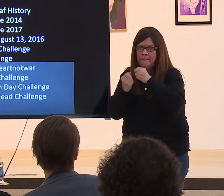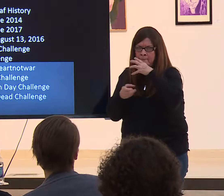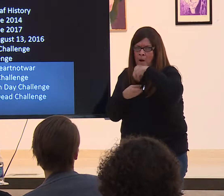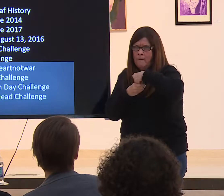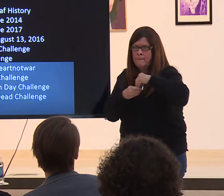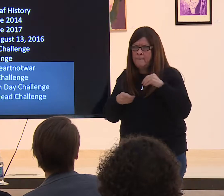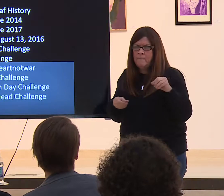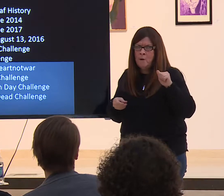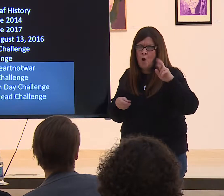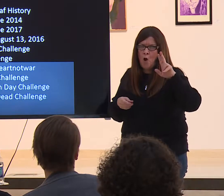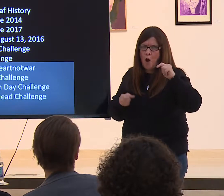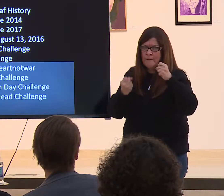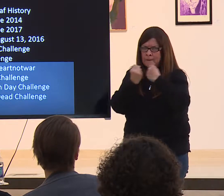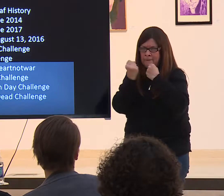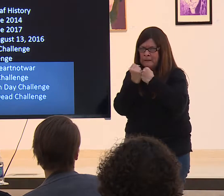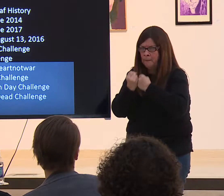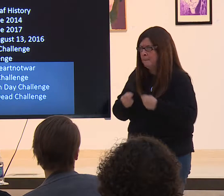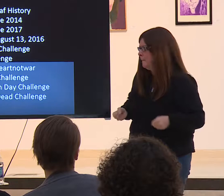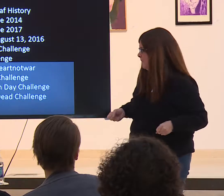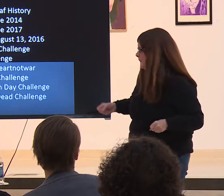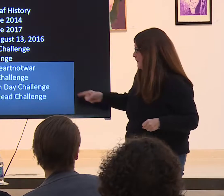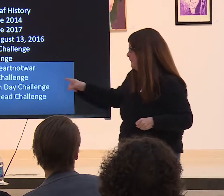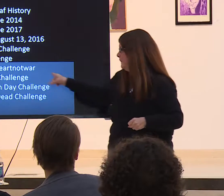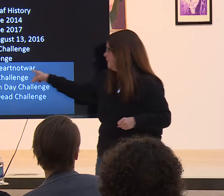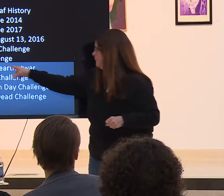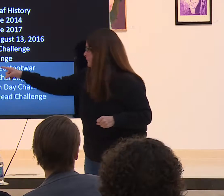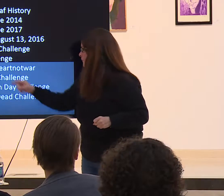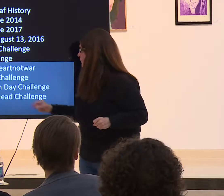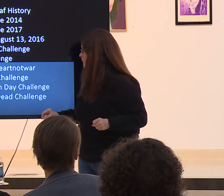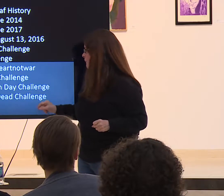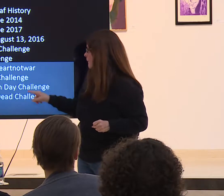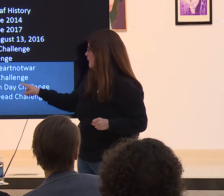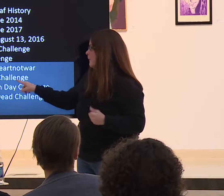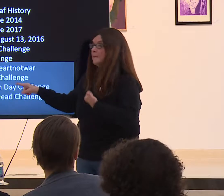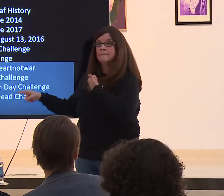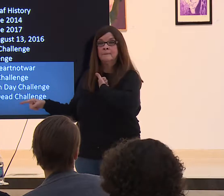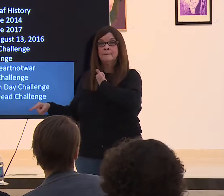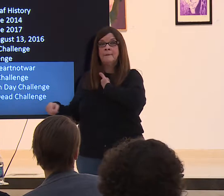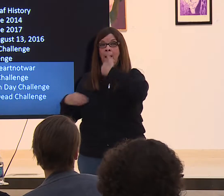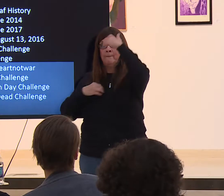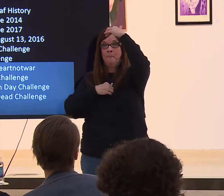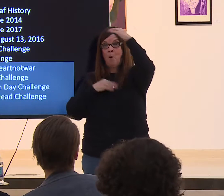A lot of activism and artivism surrounded this hash tag.